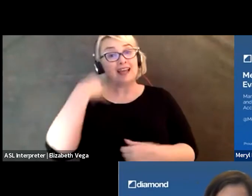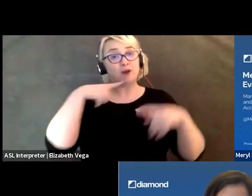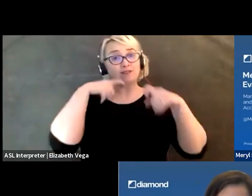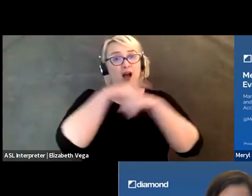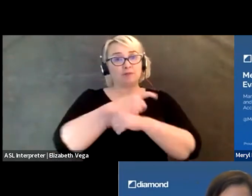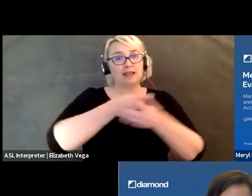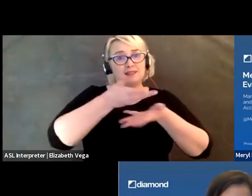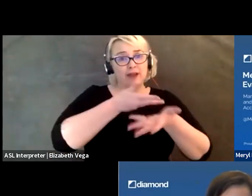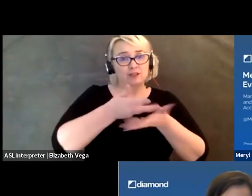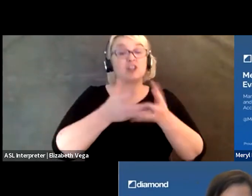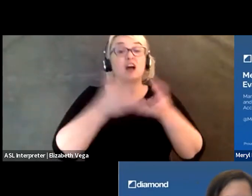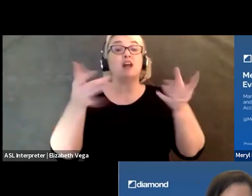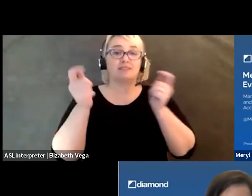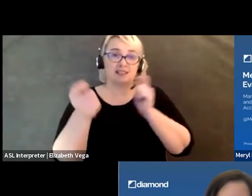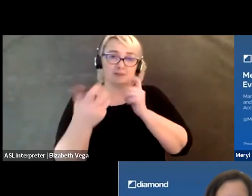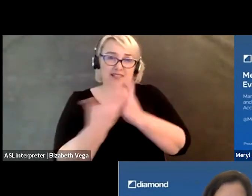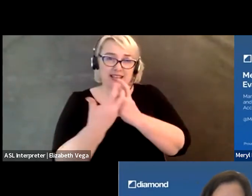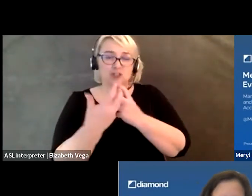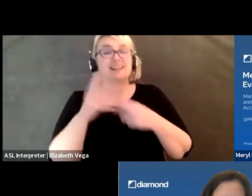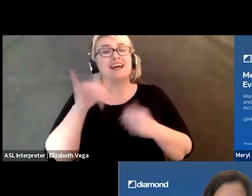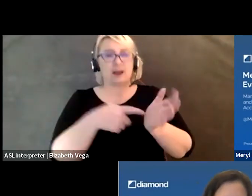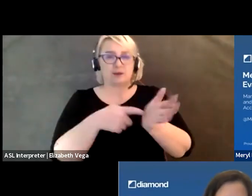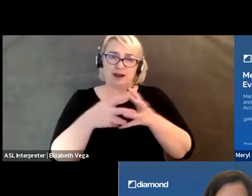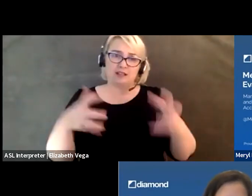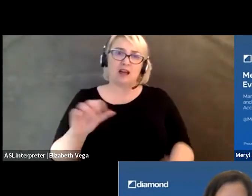going to require a lot of ARIA. That's going to cause a lot of problems.